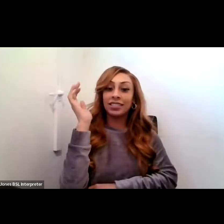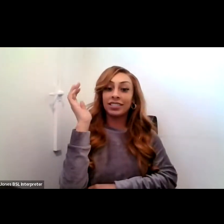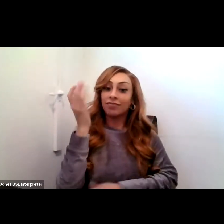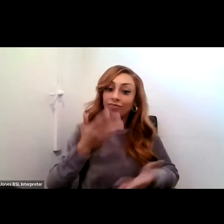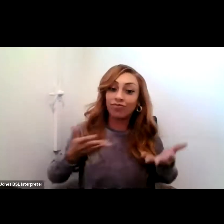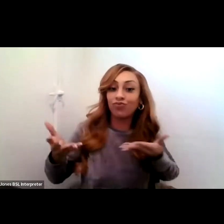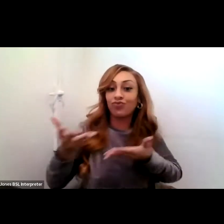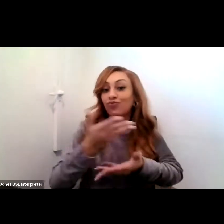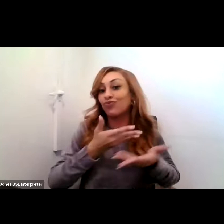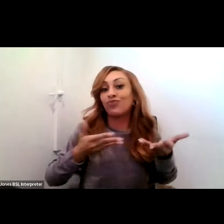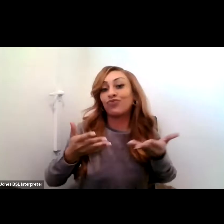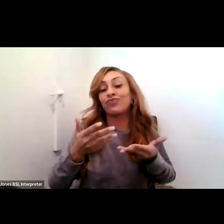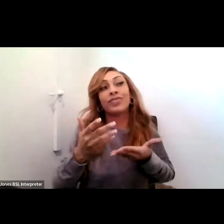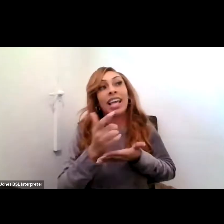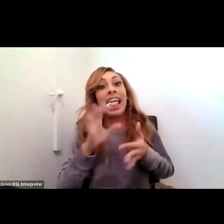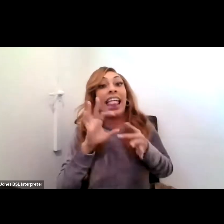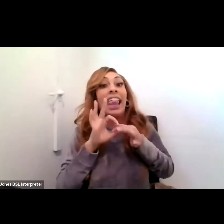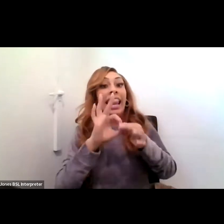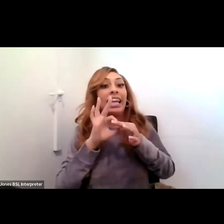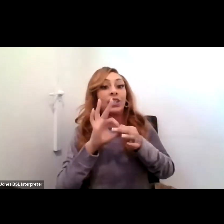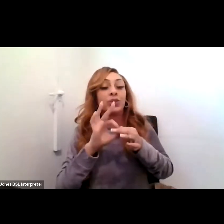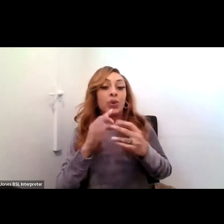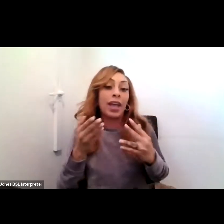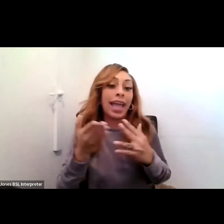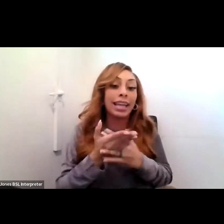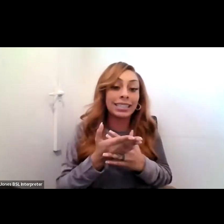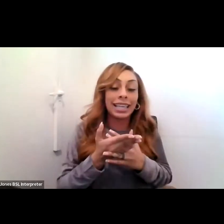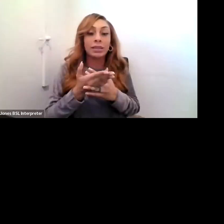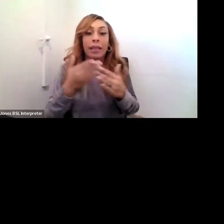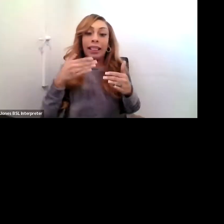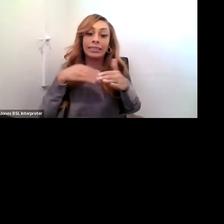about accessibility in practice as well.